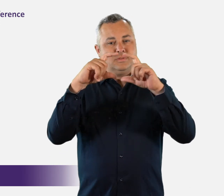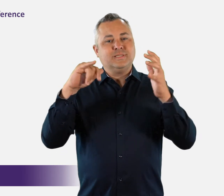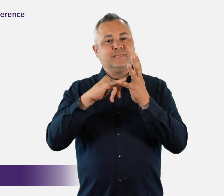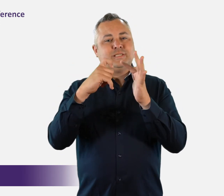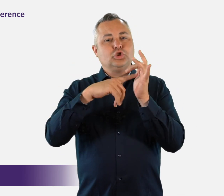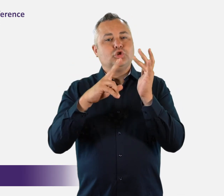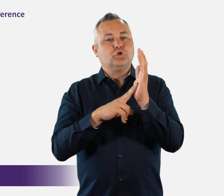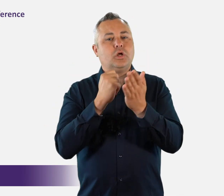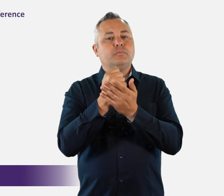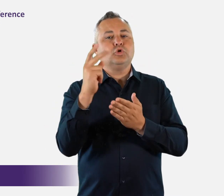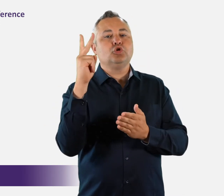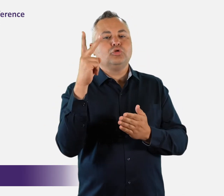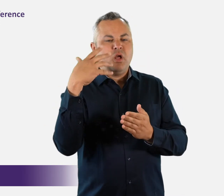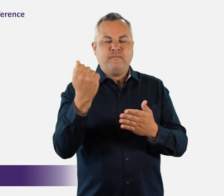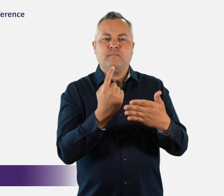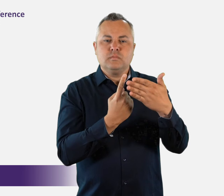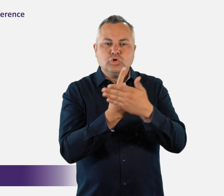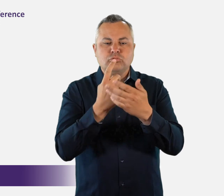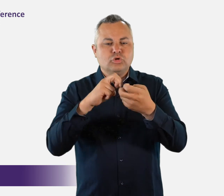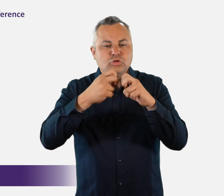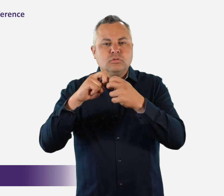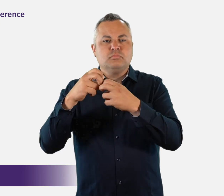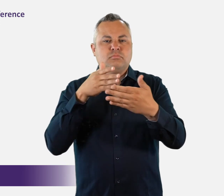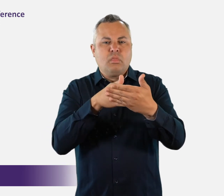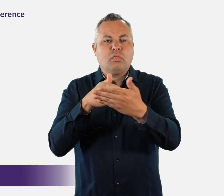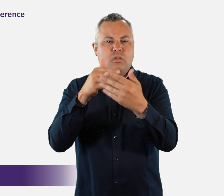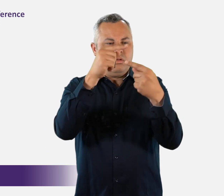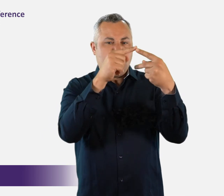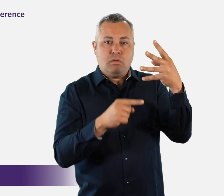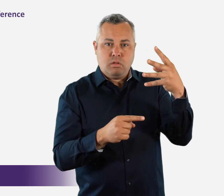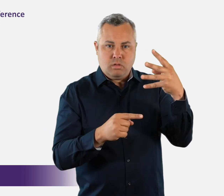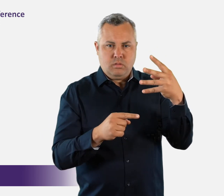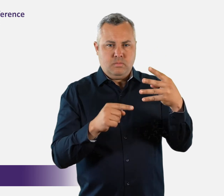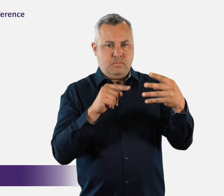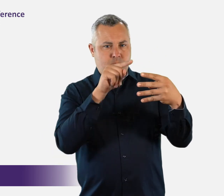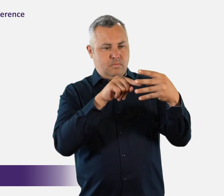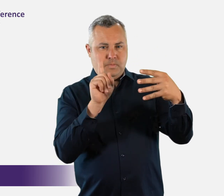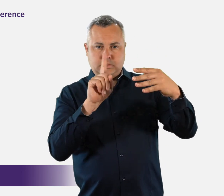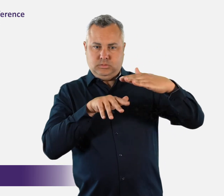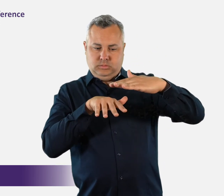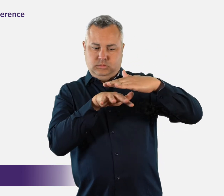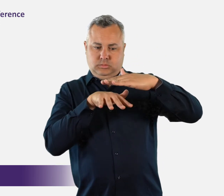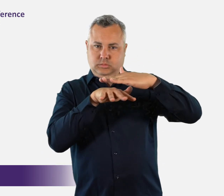What are some of the underlying causes of the issues and barriers (outlined in Section 2)?